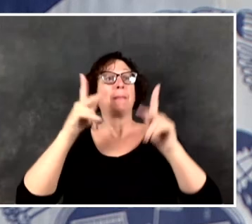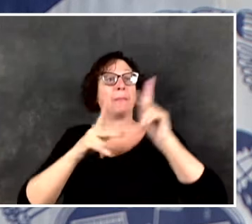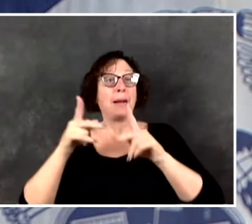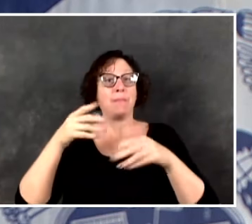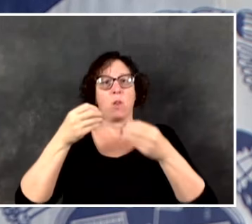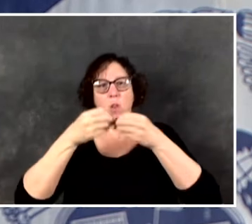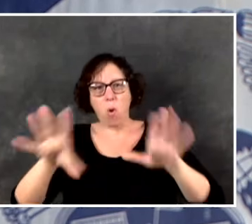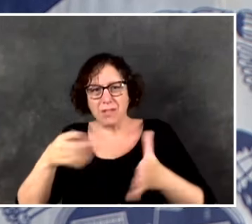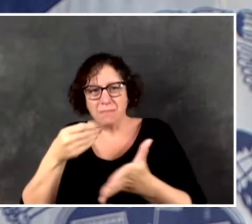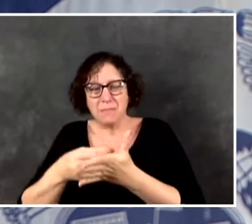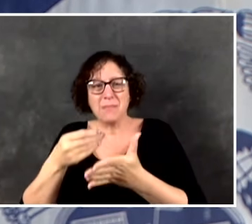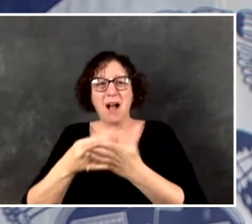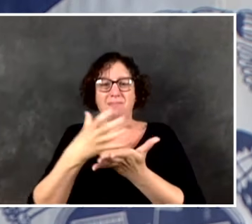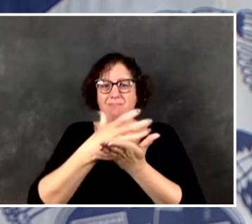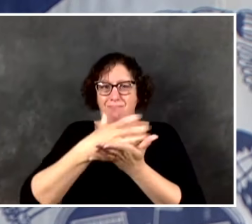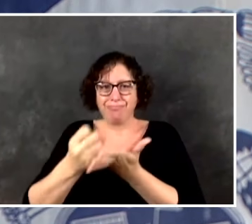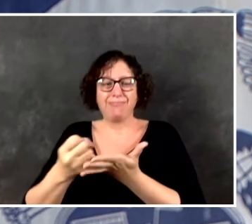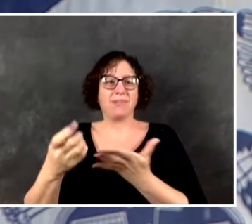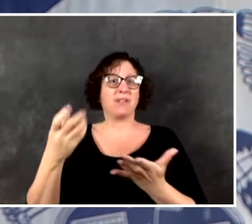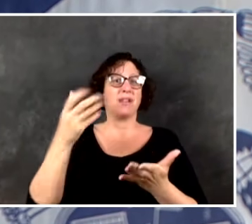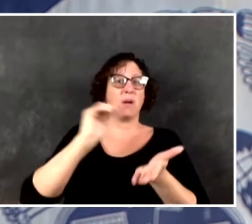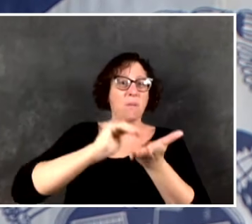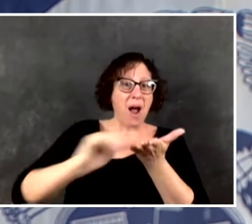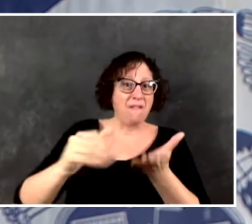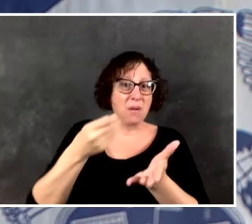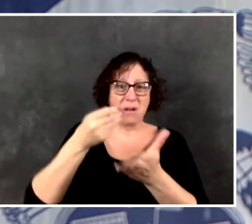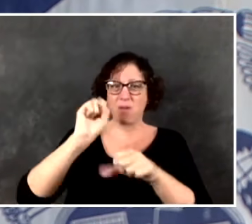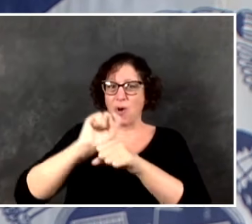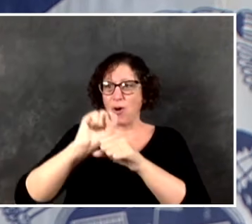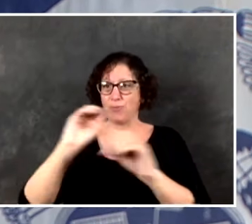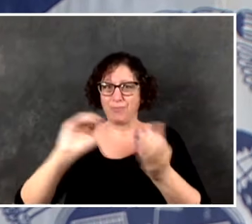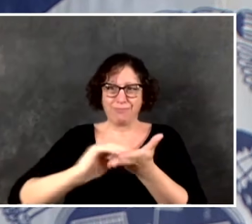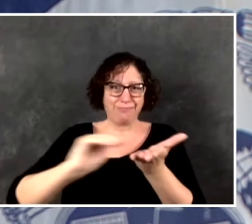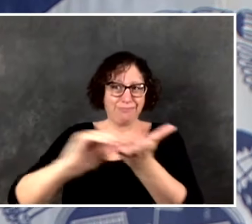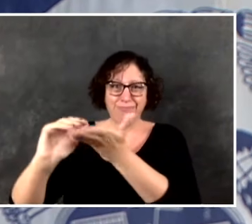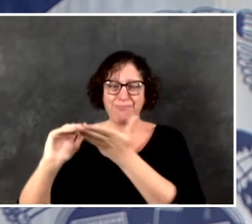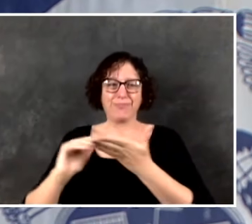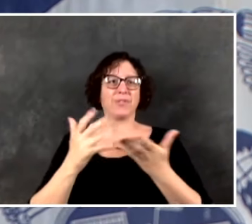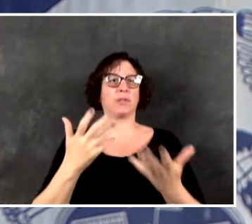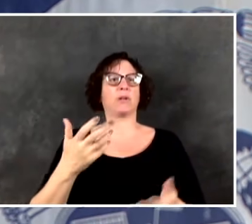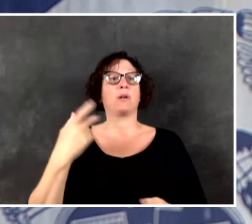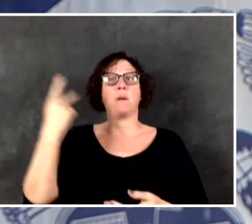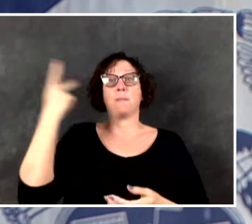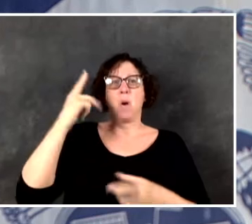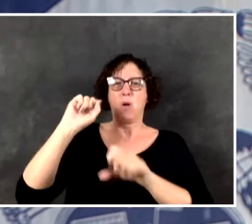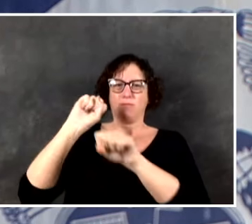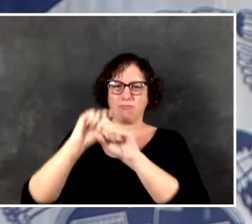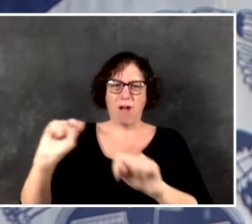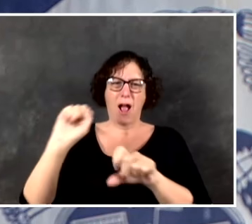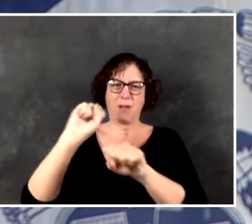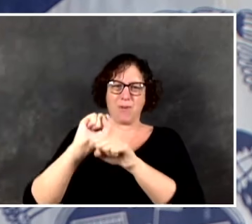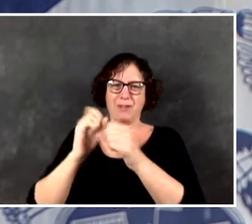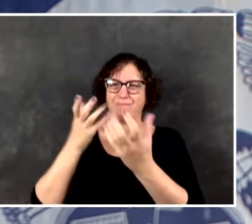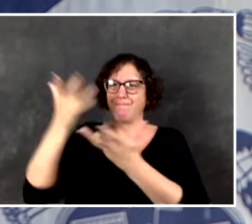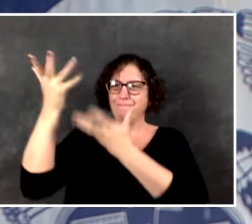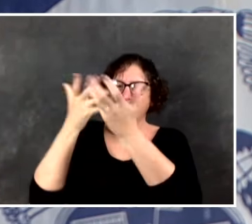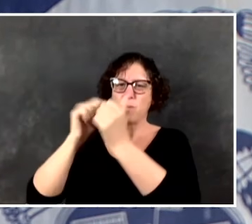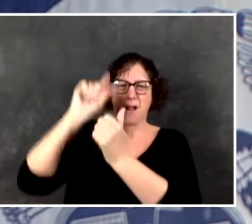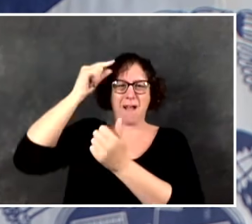GOVERNMENT THAT HAS'TN BENE THERE FOR US. I SHARE THE GOVERNOR'S ANGER AT WHAT HE'S DOING ANDWH AT I'LL DEALING WITH IN WASHINGTON. WE'RE BOTH